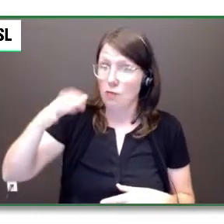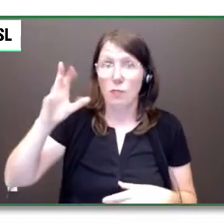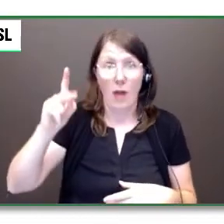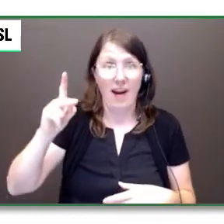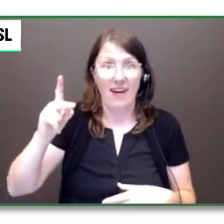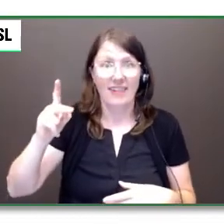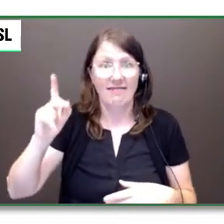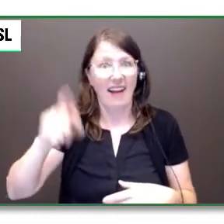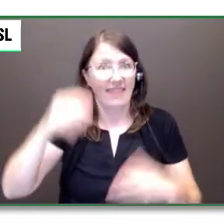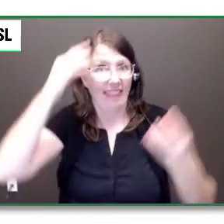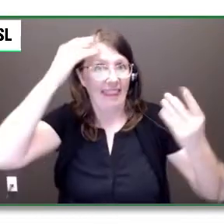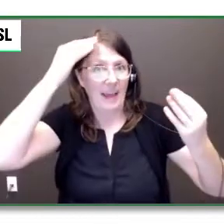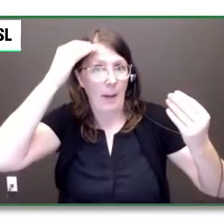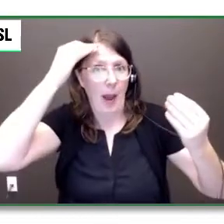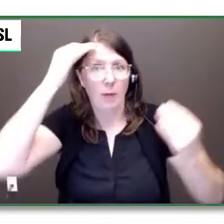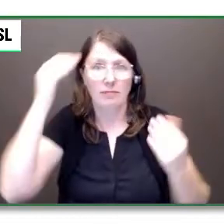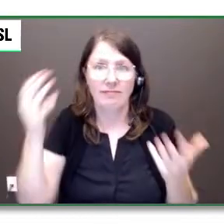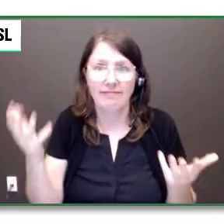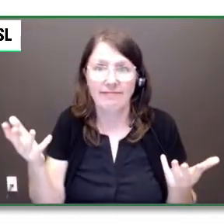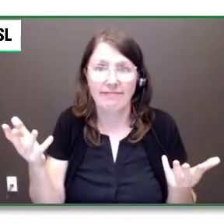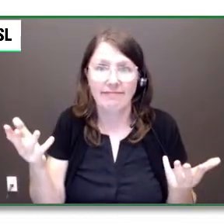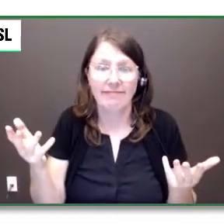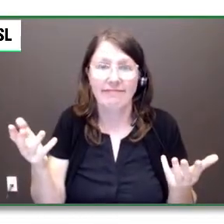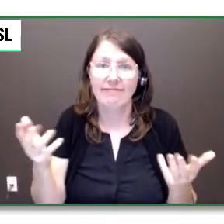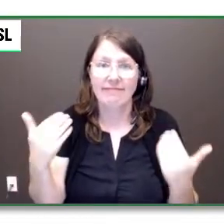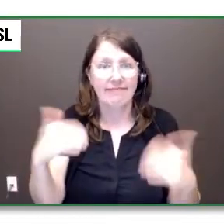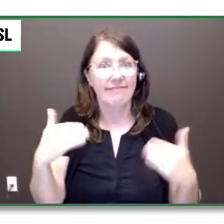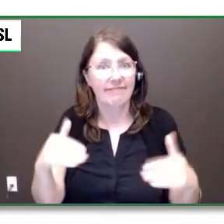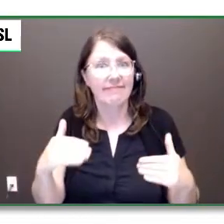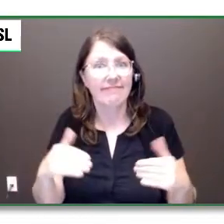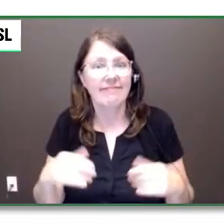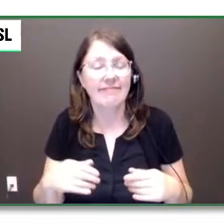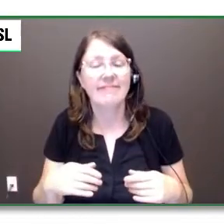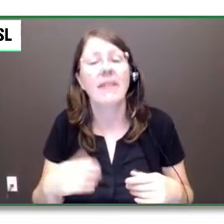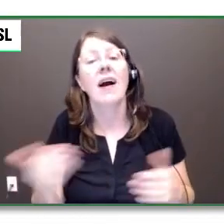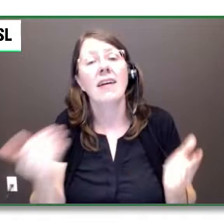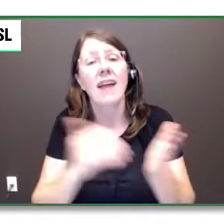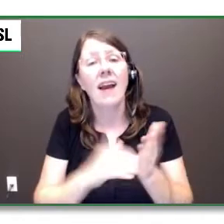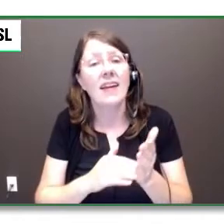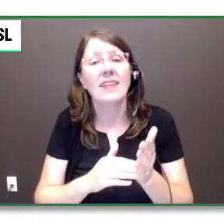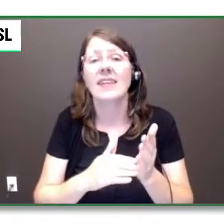again it goes back to being able to prioritize these things, understanding